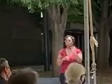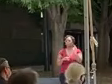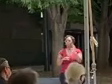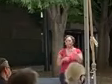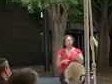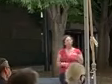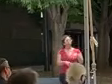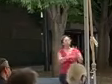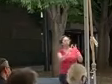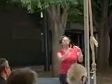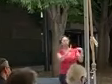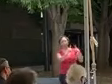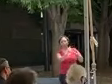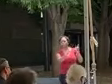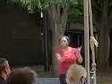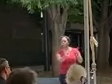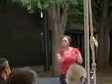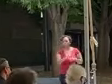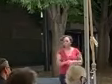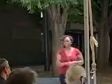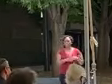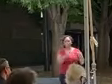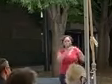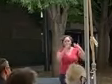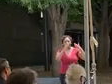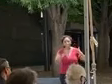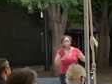A tremendous leader through some of our country's most difficult times,